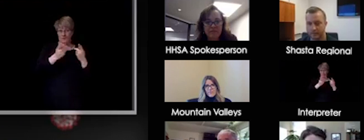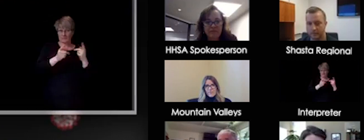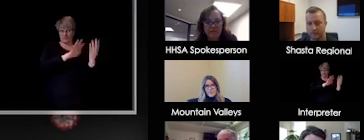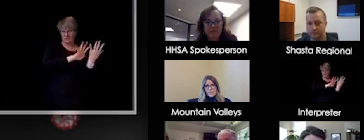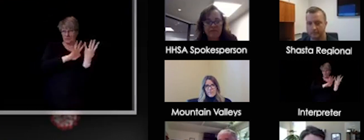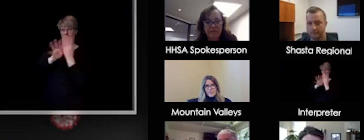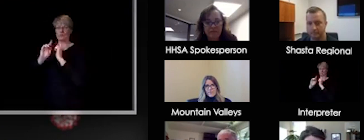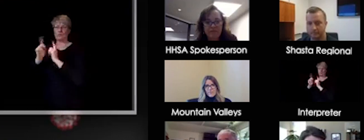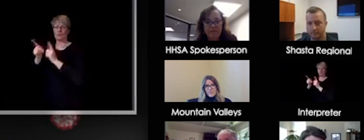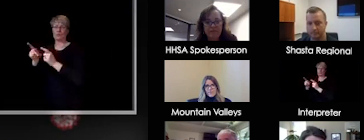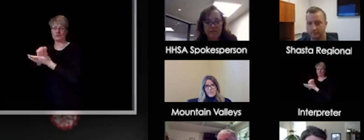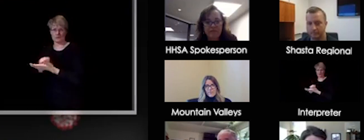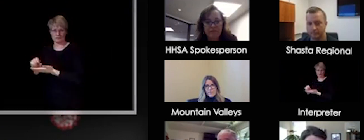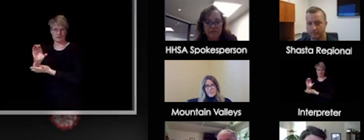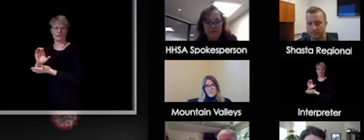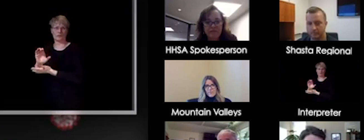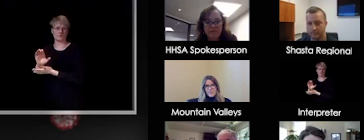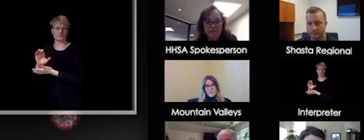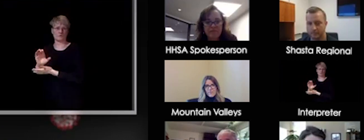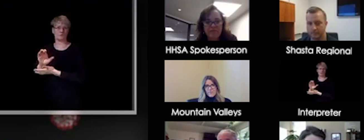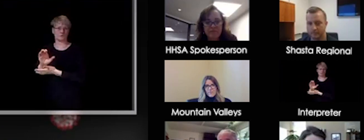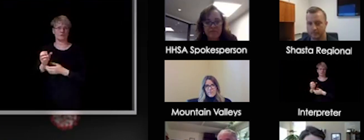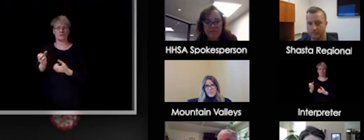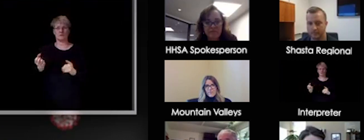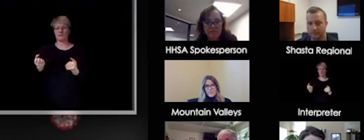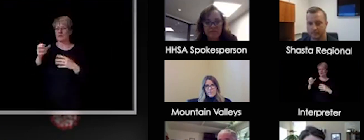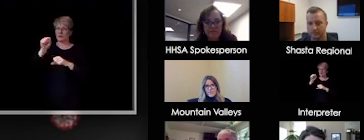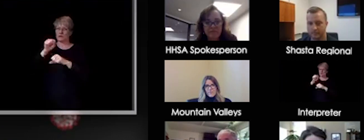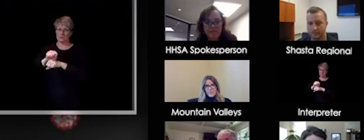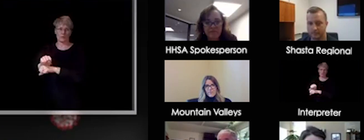I think we’re pushing into next week now, whereas it used to be a day or two before